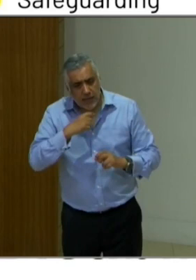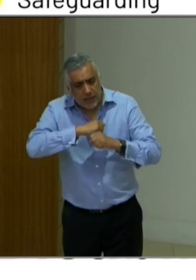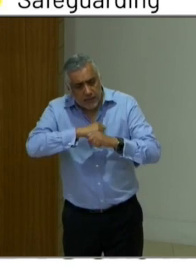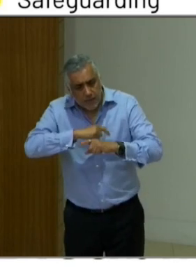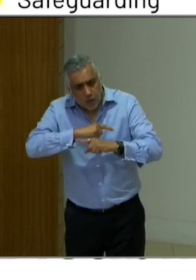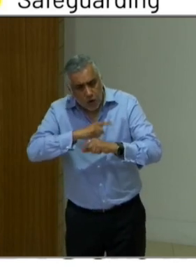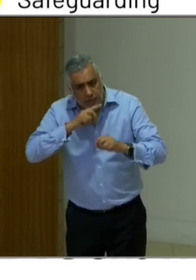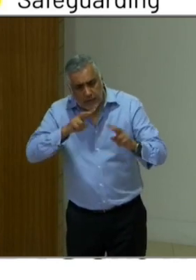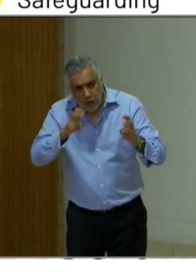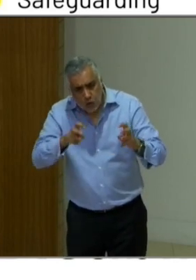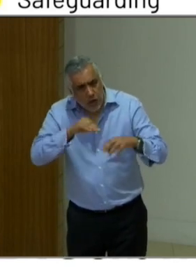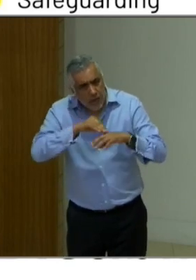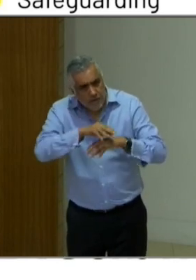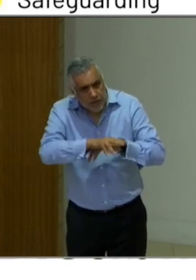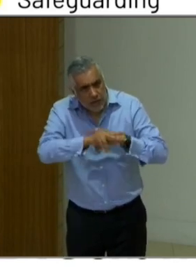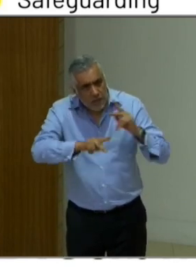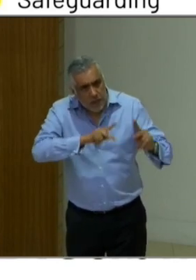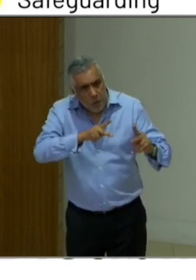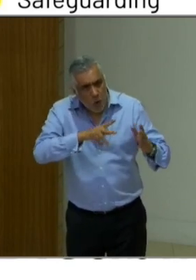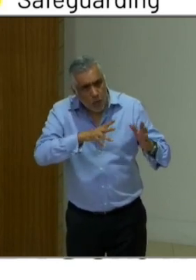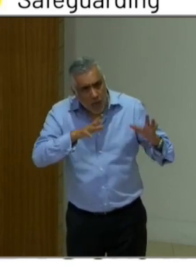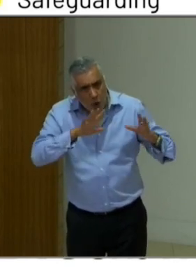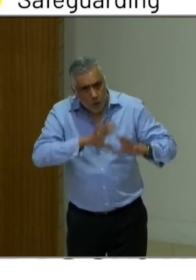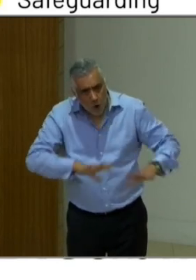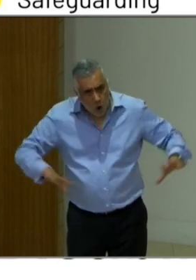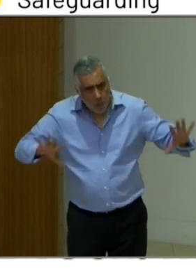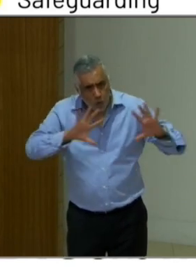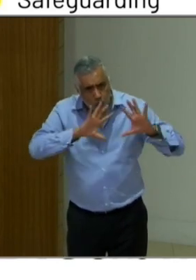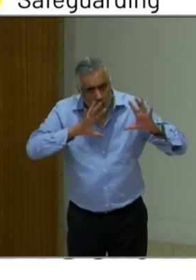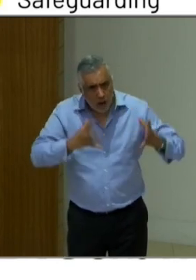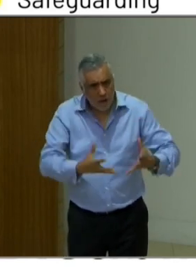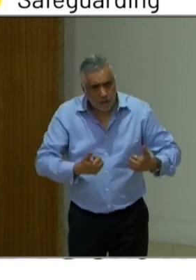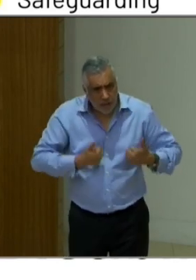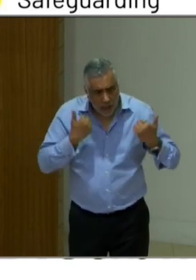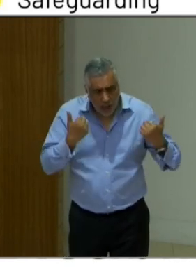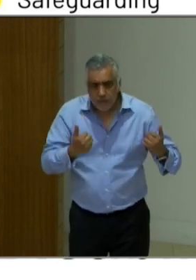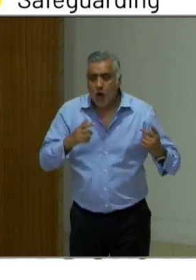issue that affects people from all walks of life, and it requires a coordinated